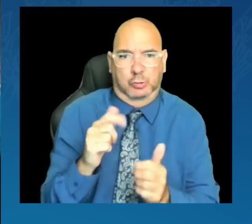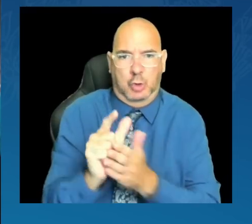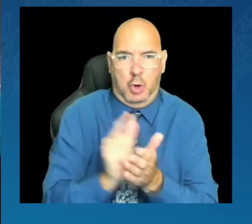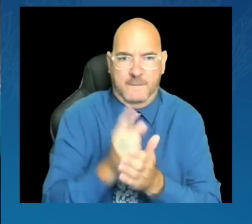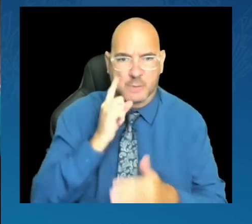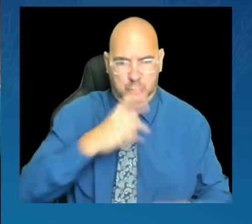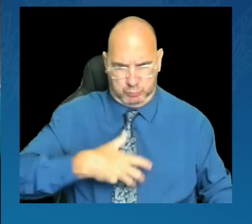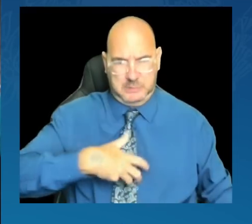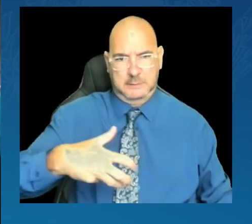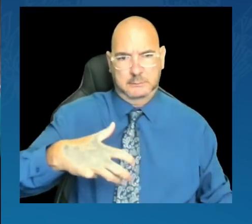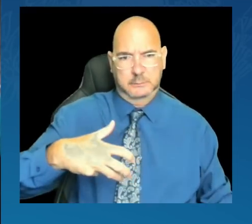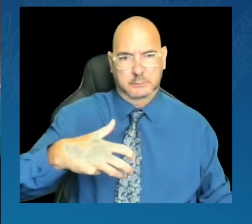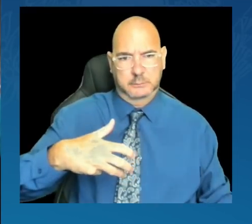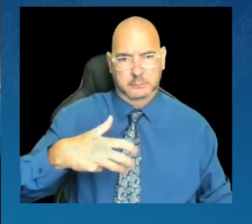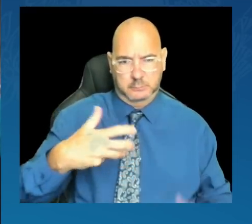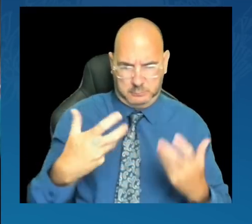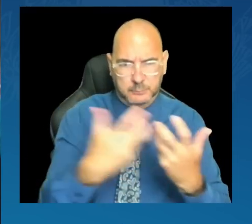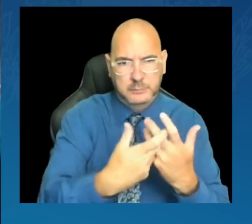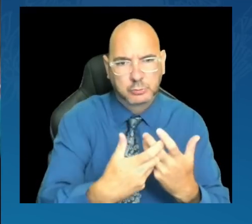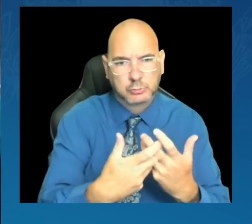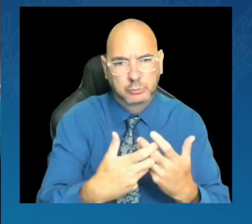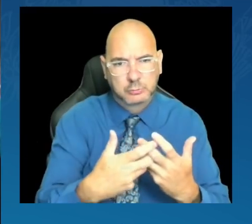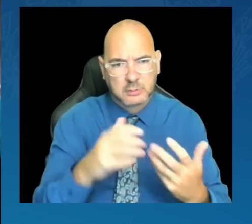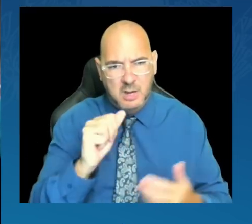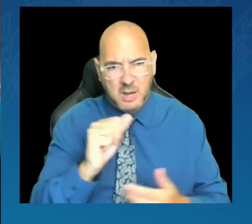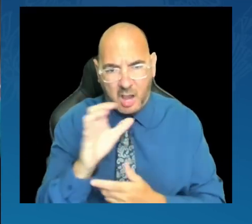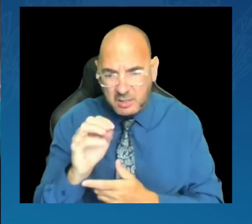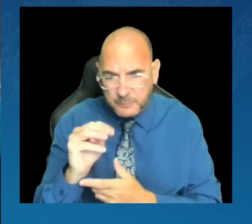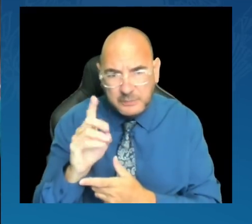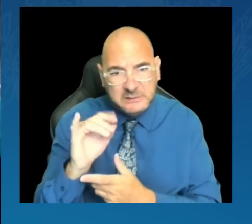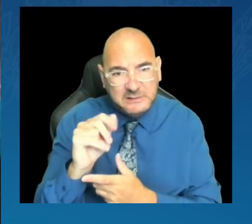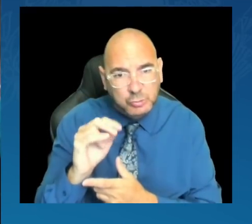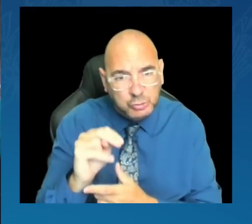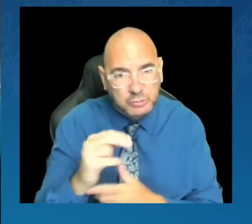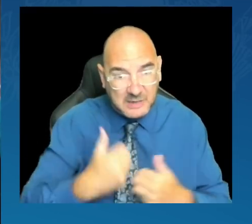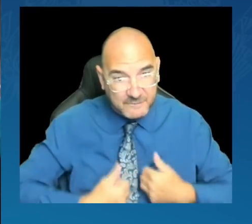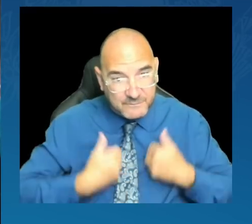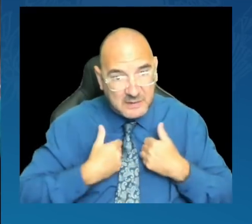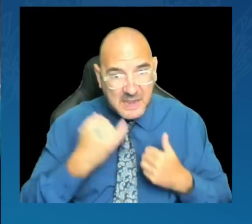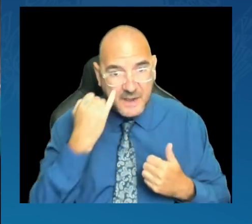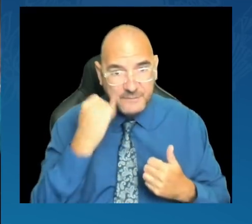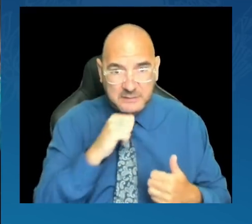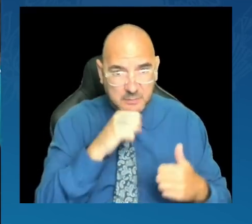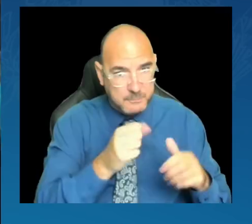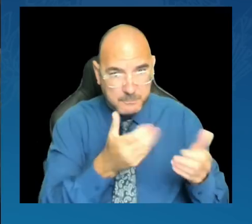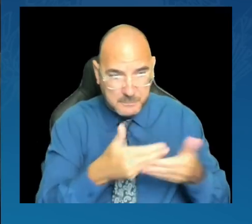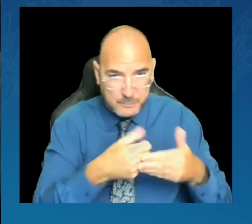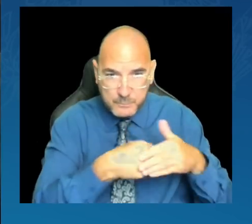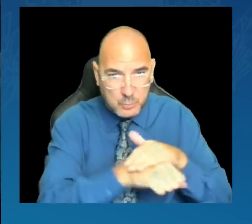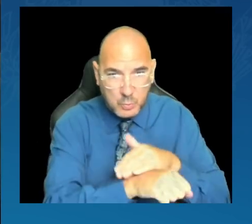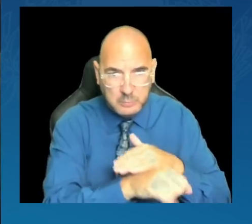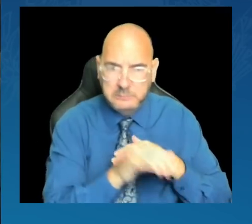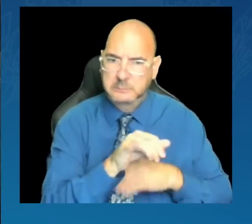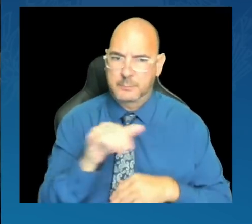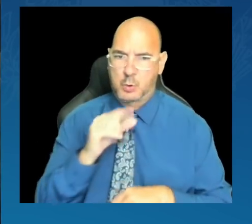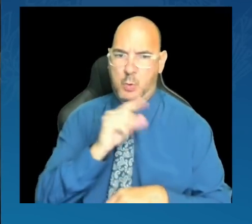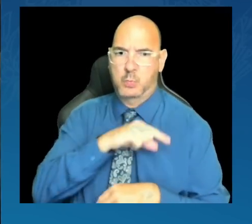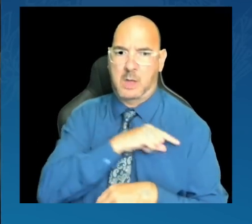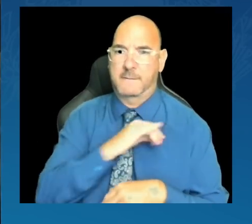Life is not just being born. It is also the quality of life and the dignity the person has while they are living.